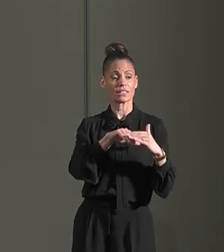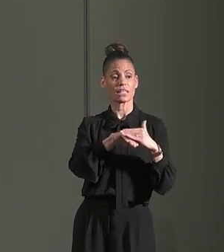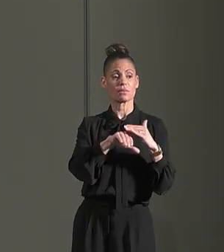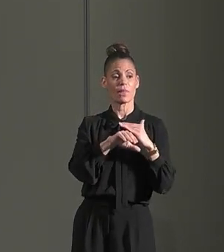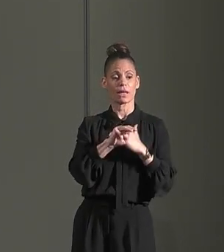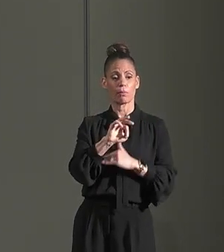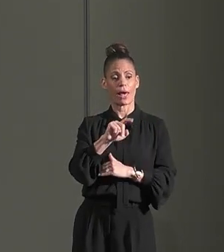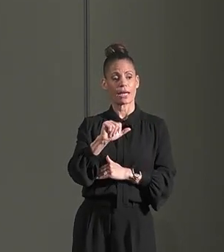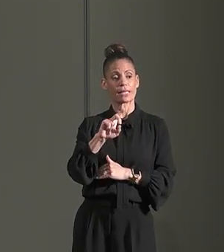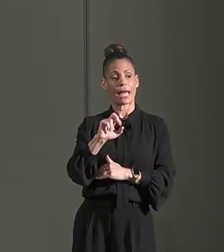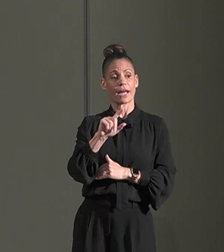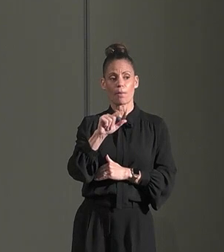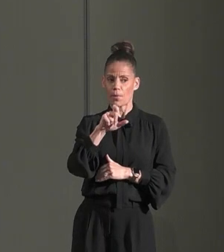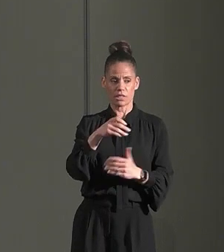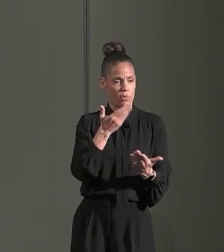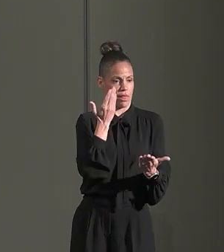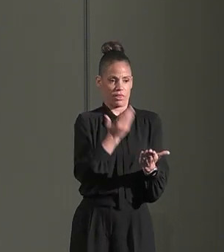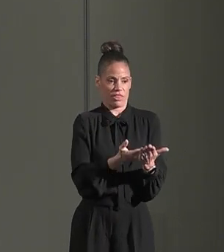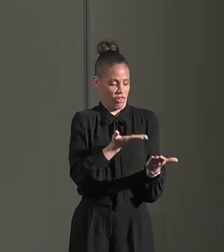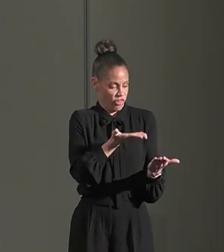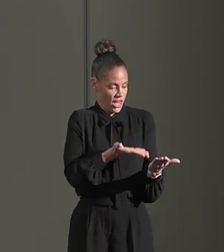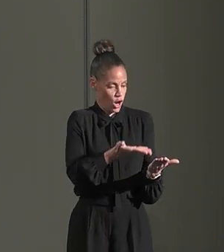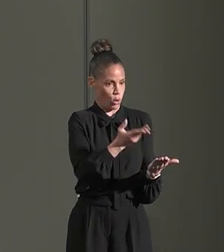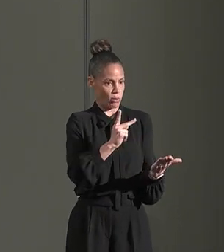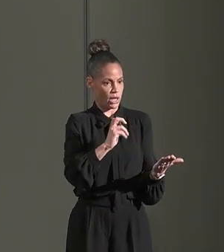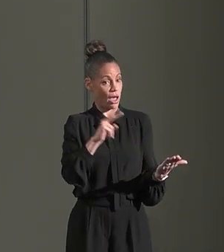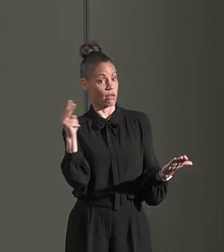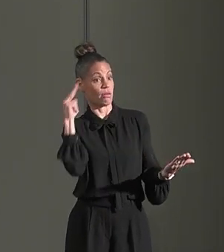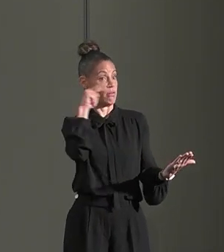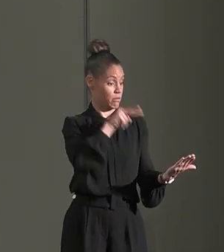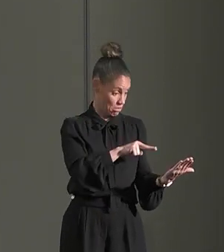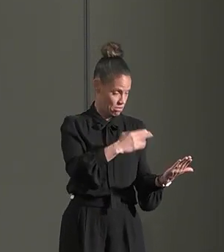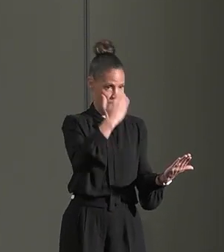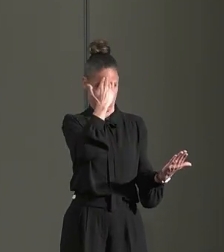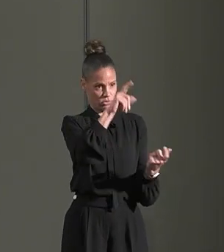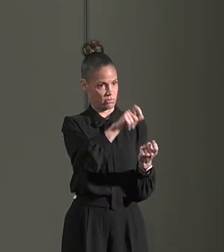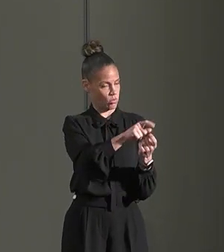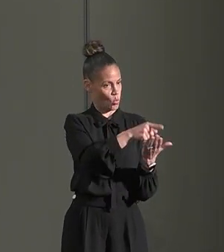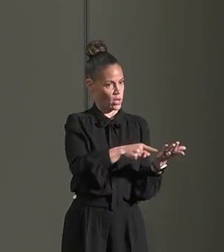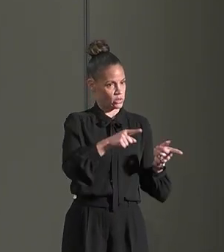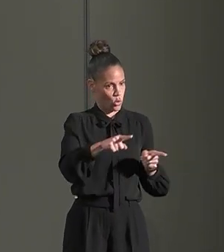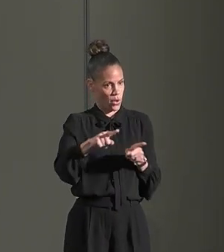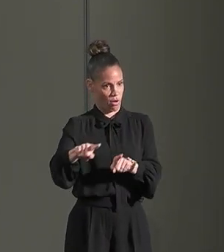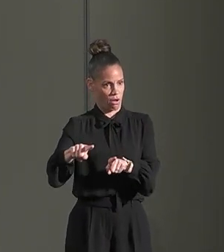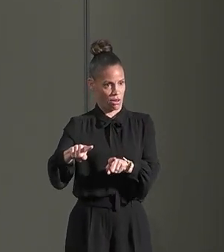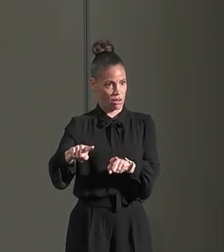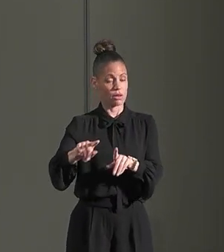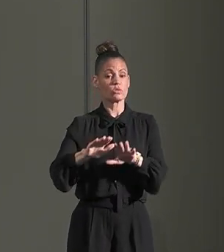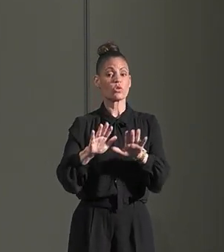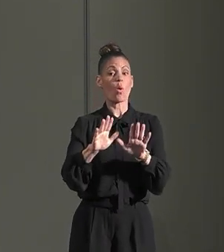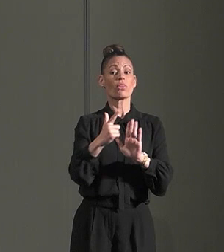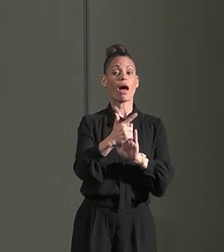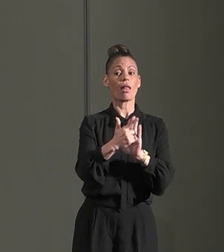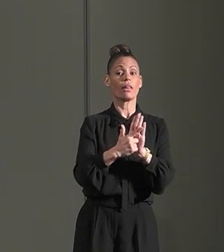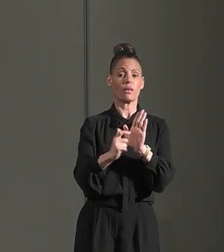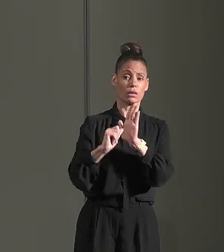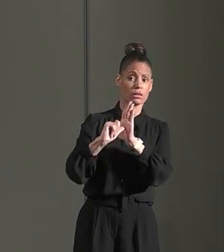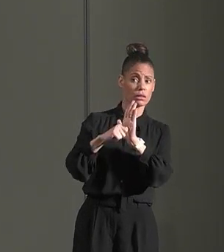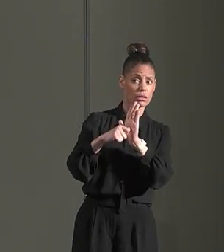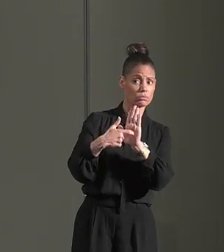be present so people know what is going on. So that legal requirement that you can't sell